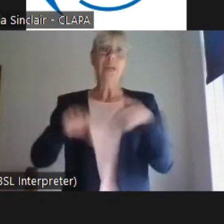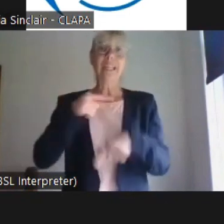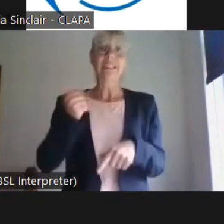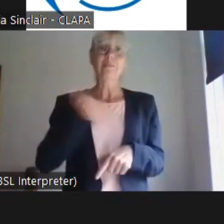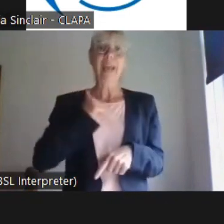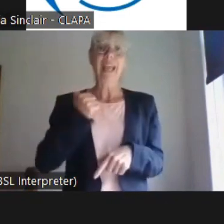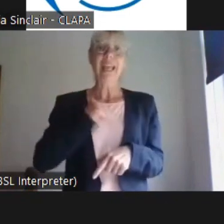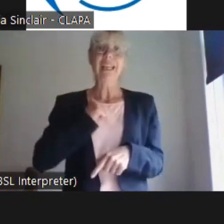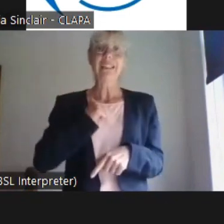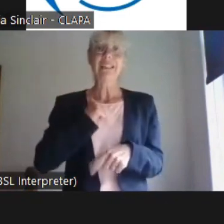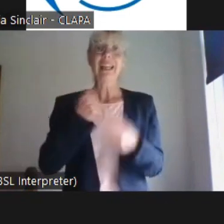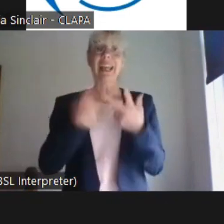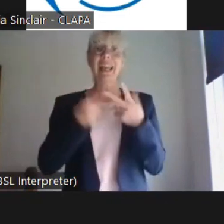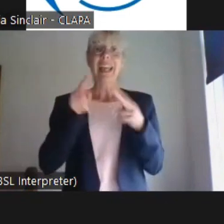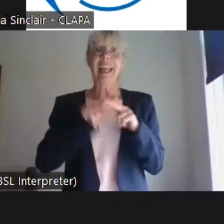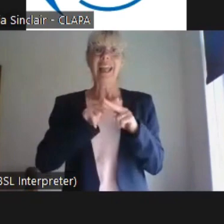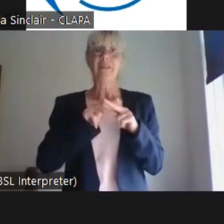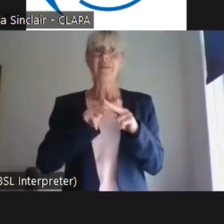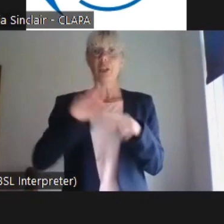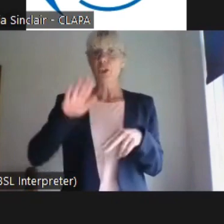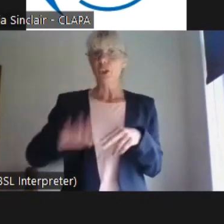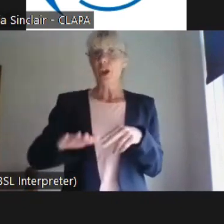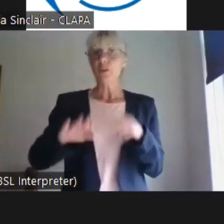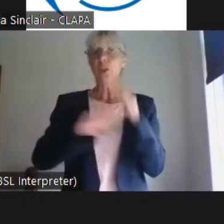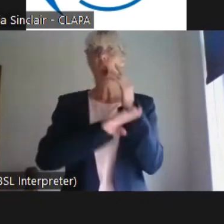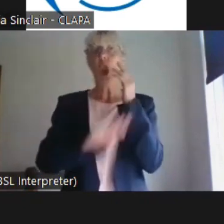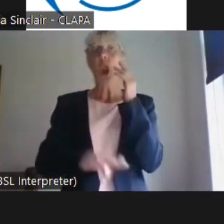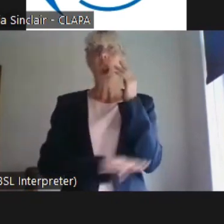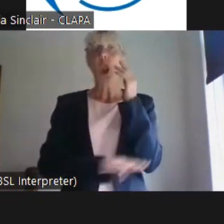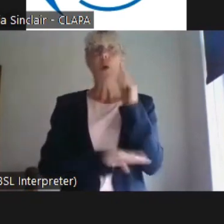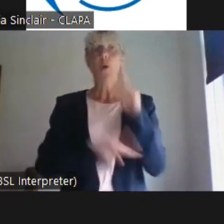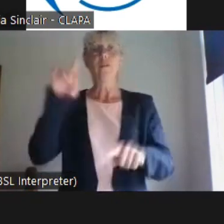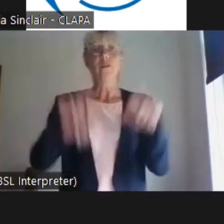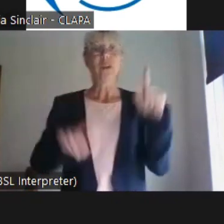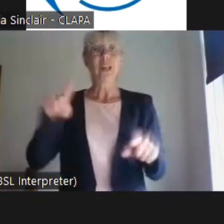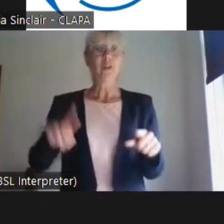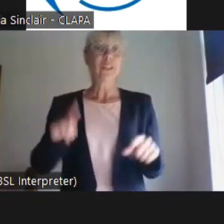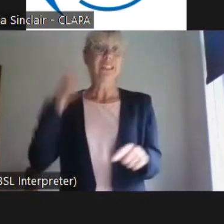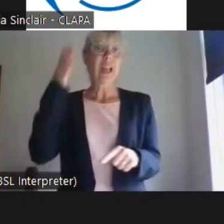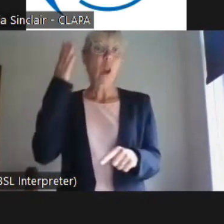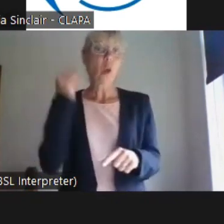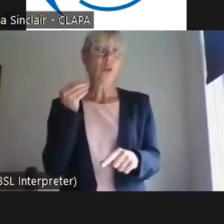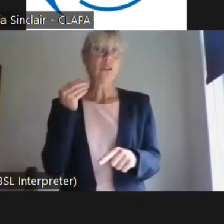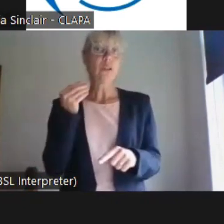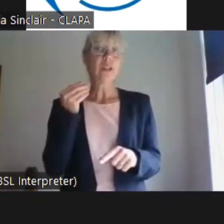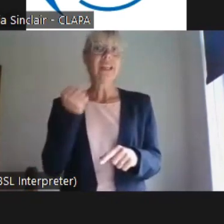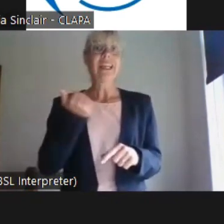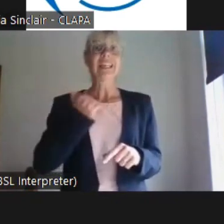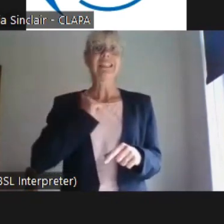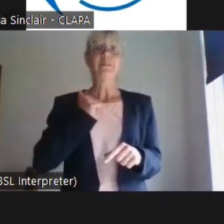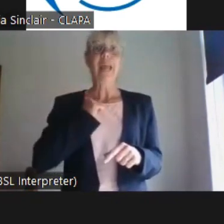has a low frequency loss we might expect the vowel sounds and some of the lower frequency sounds to